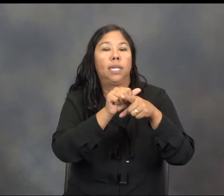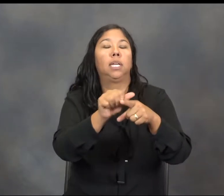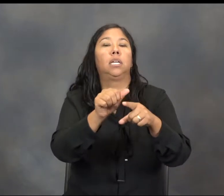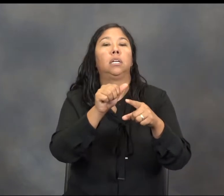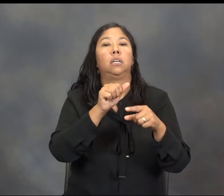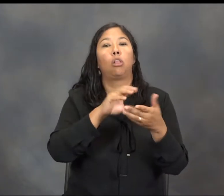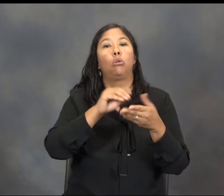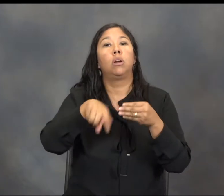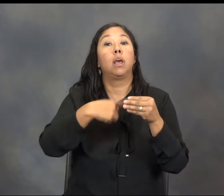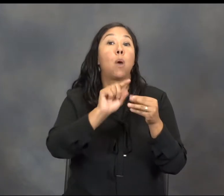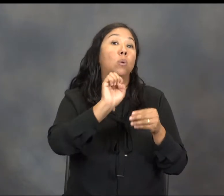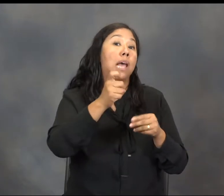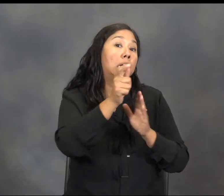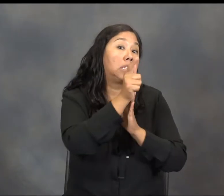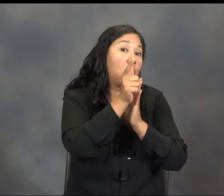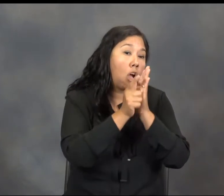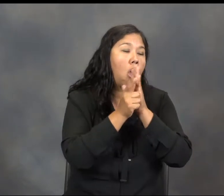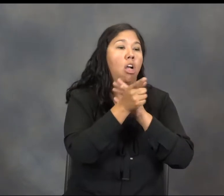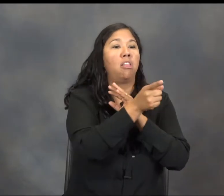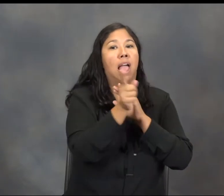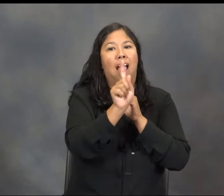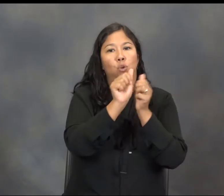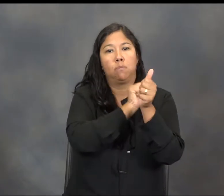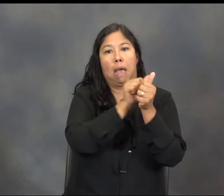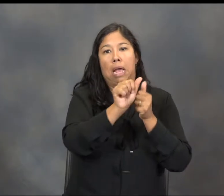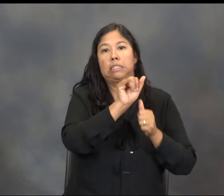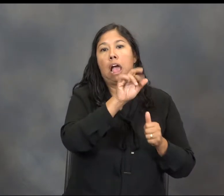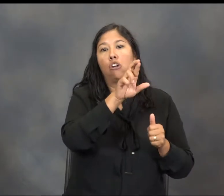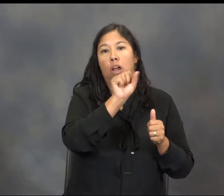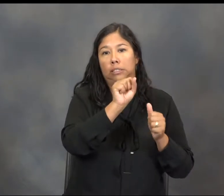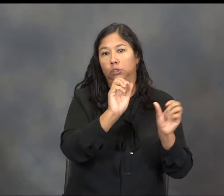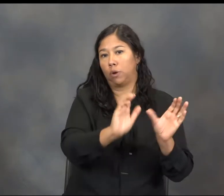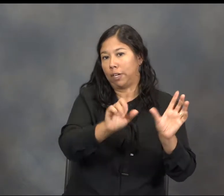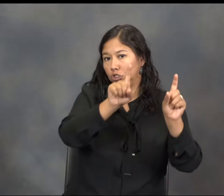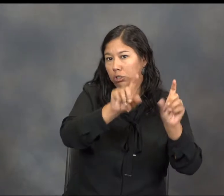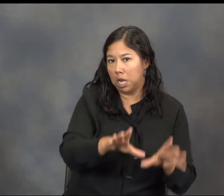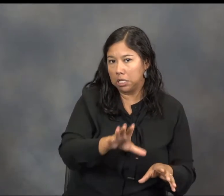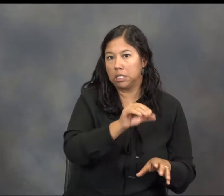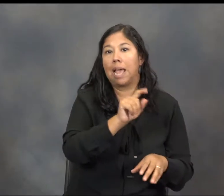They have to pass IRS certification tests and tax preparation